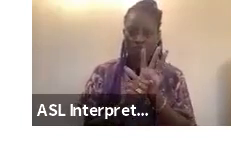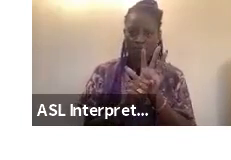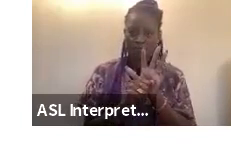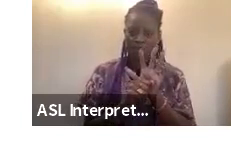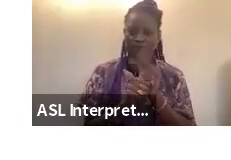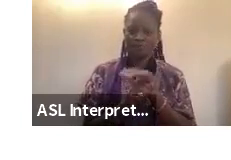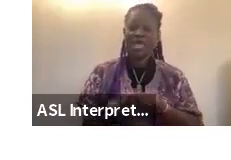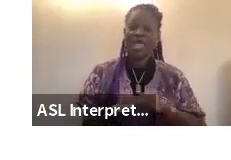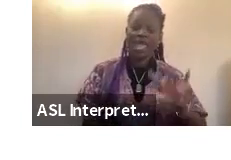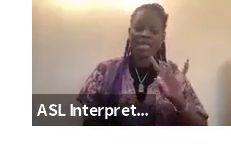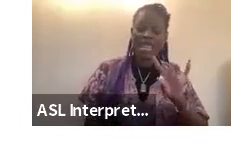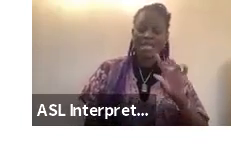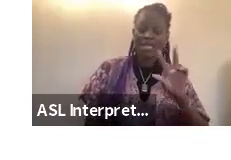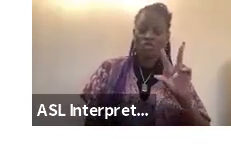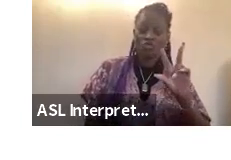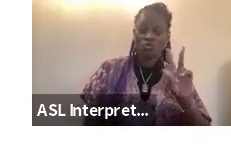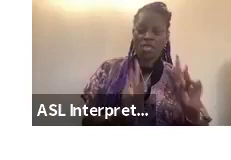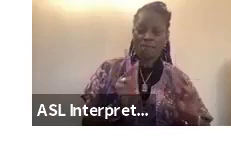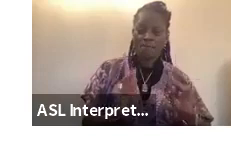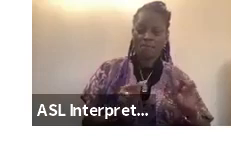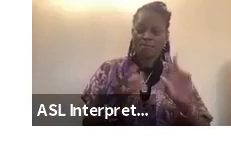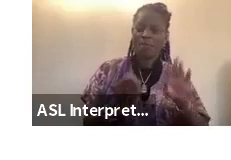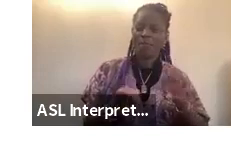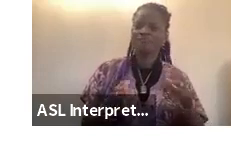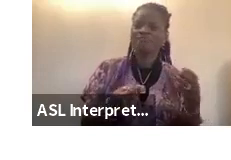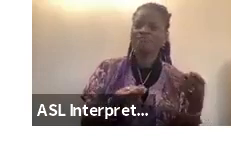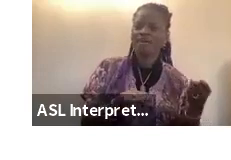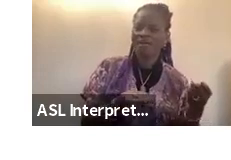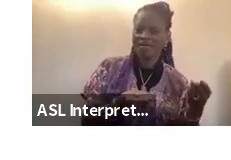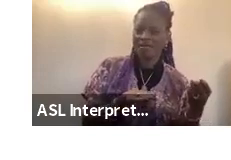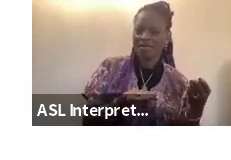individuals have passed away from Copa 19 complications.